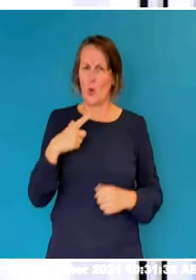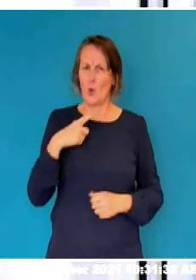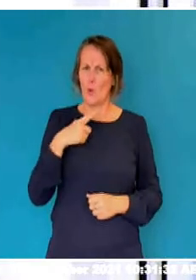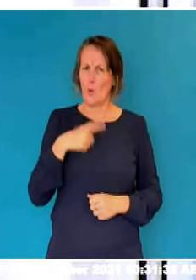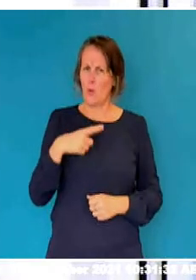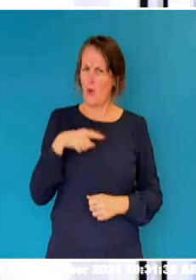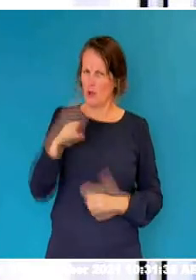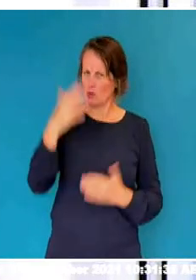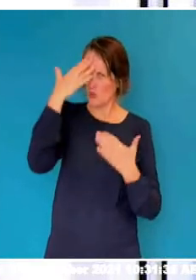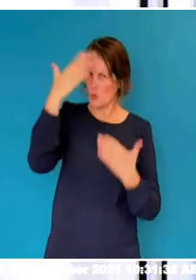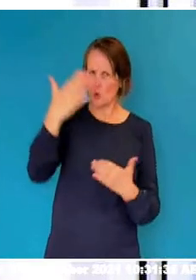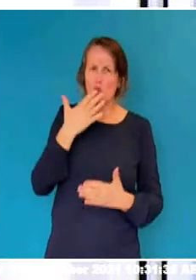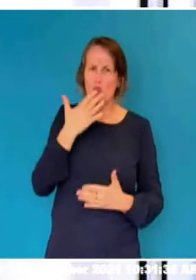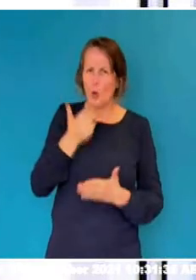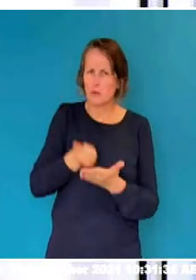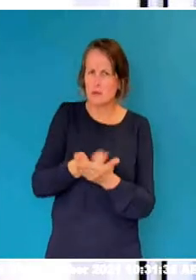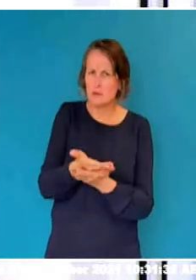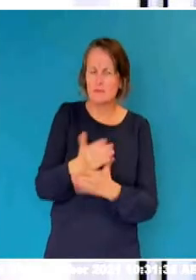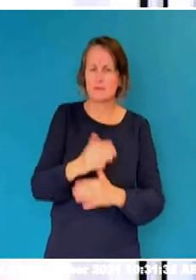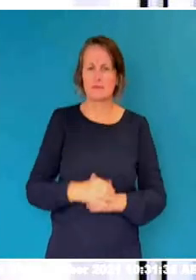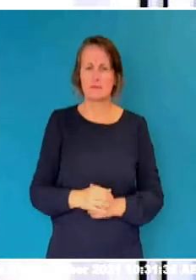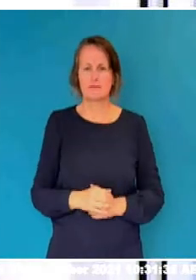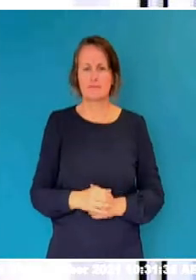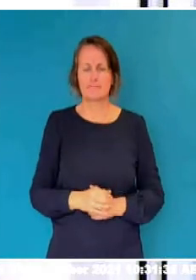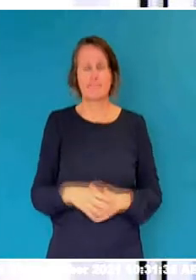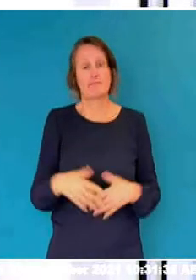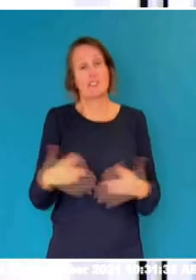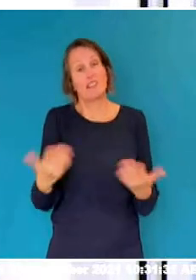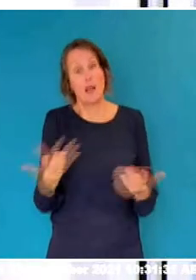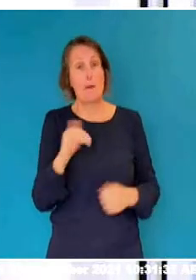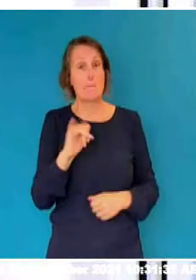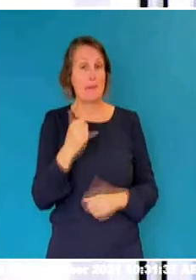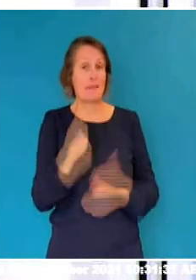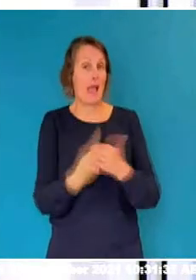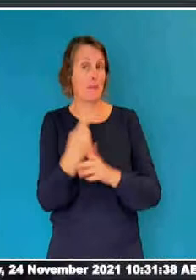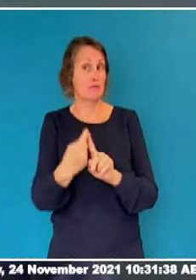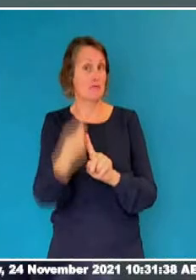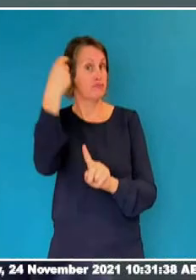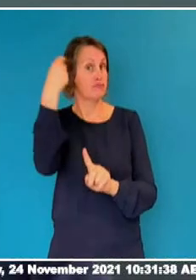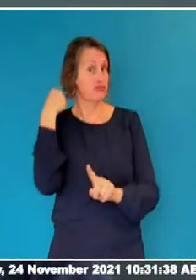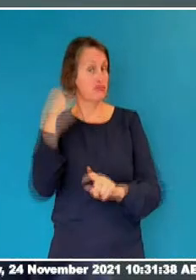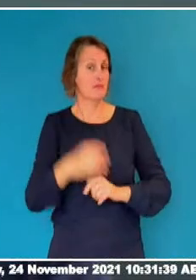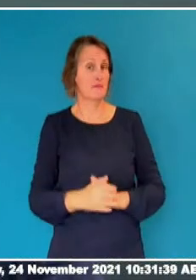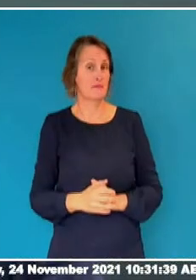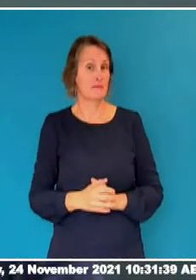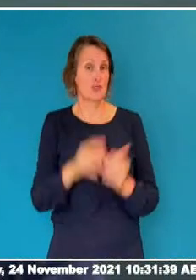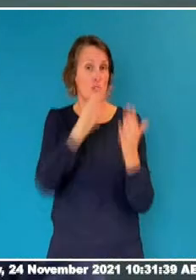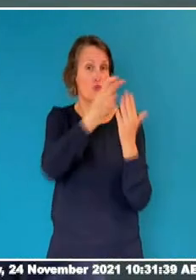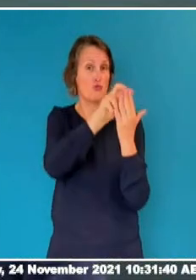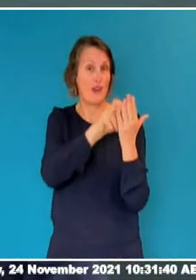They may have taken place a while ago where the recordkeeping in relation to